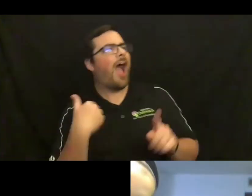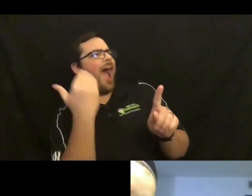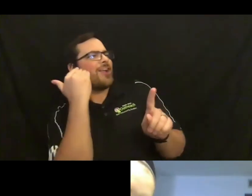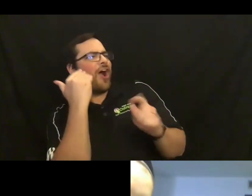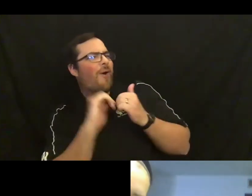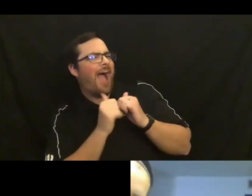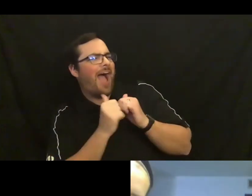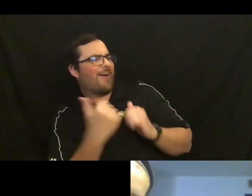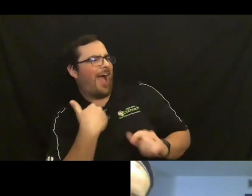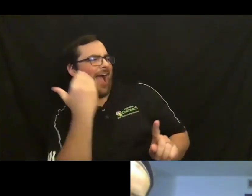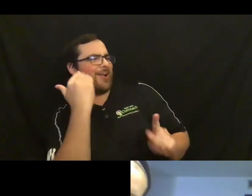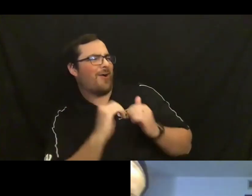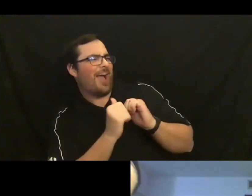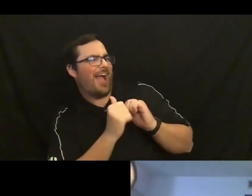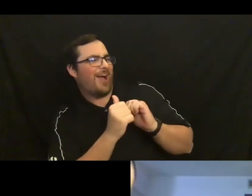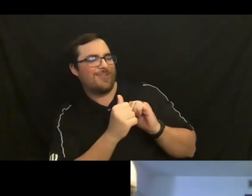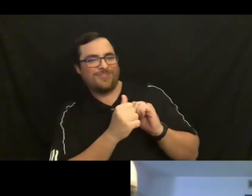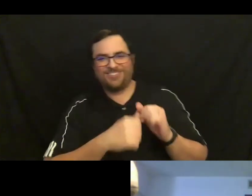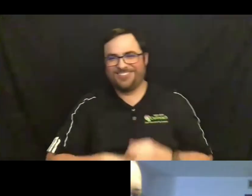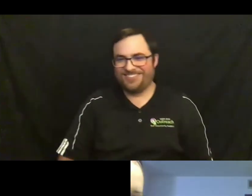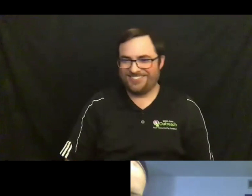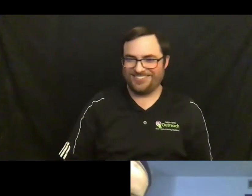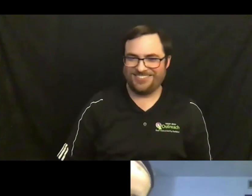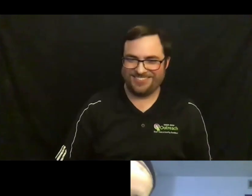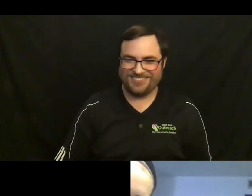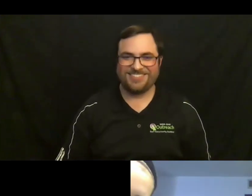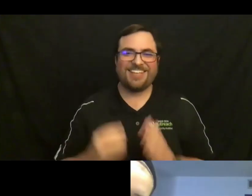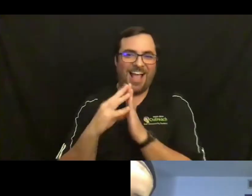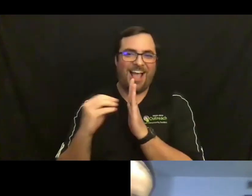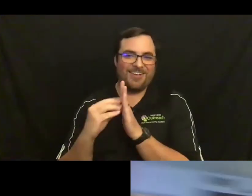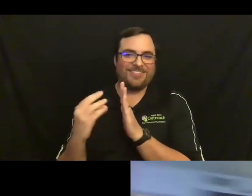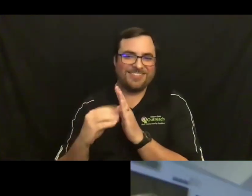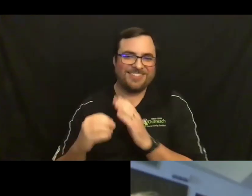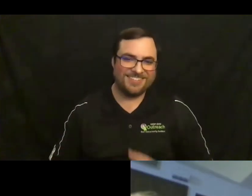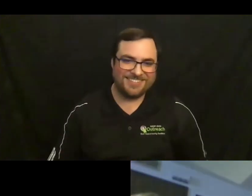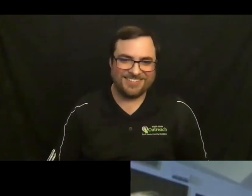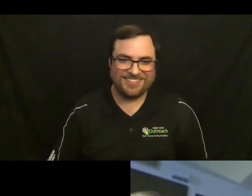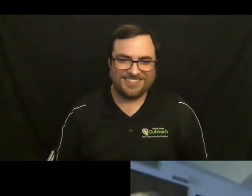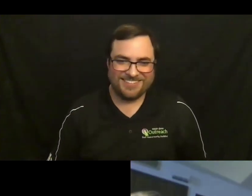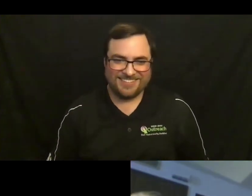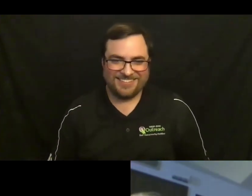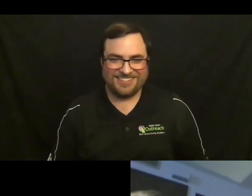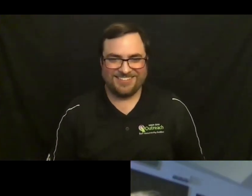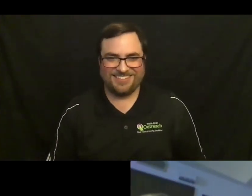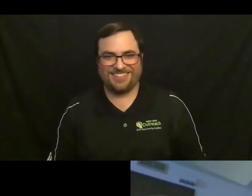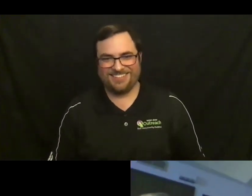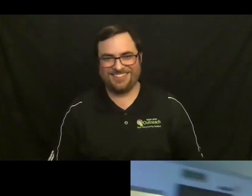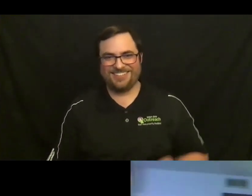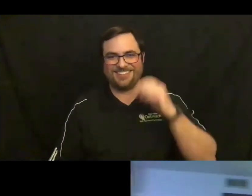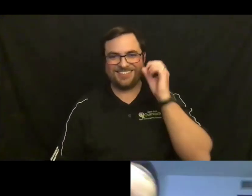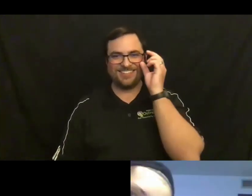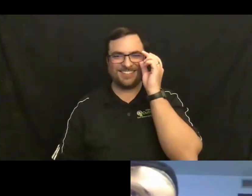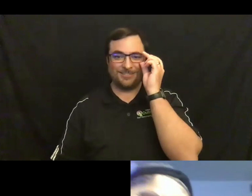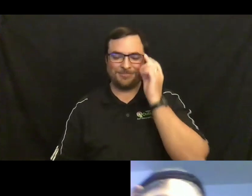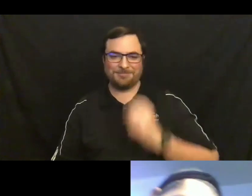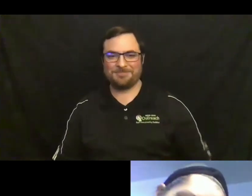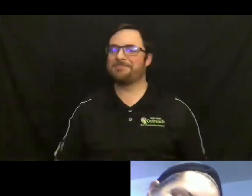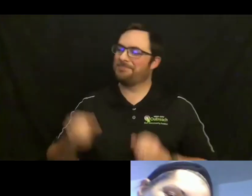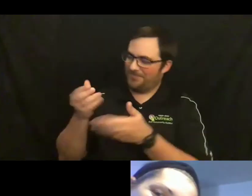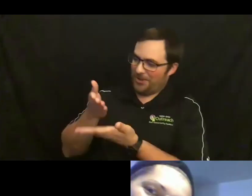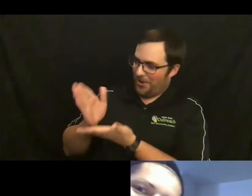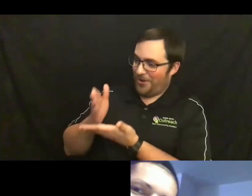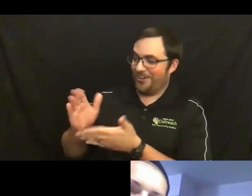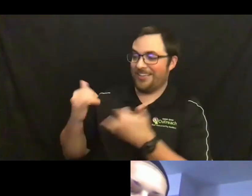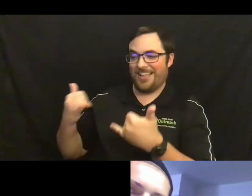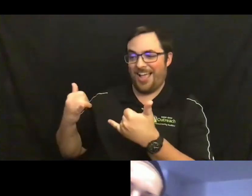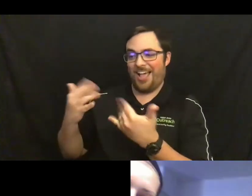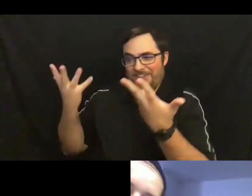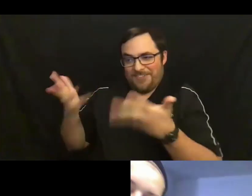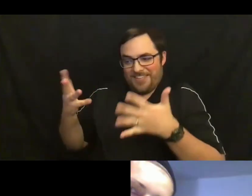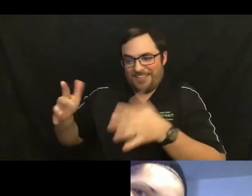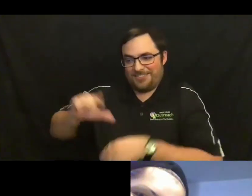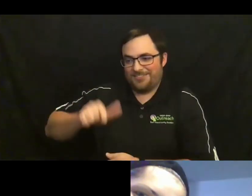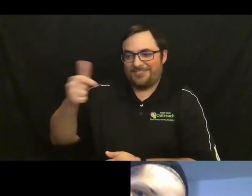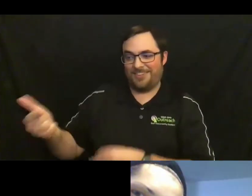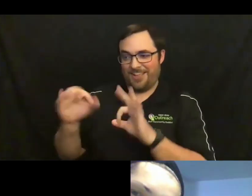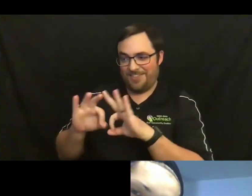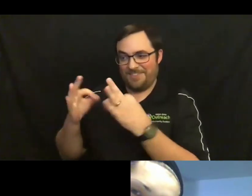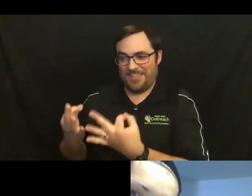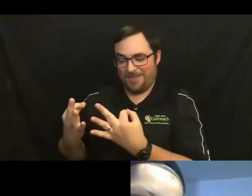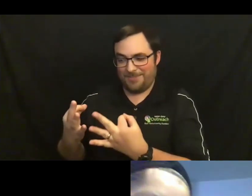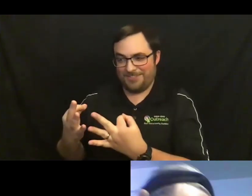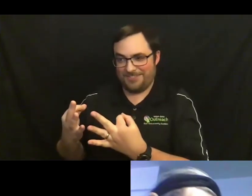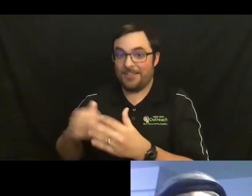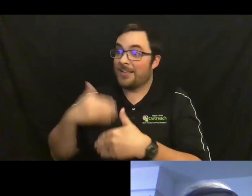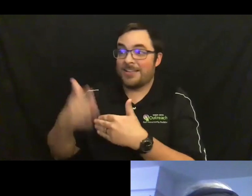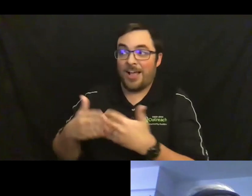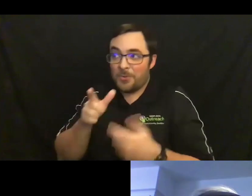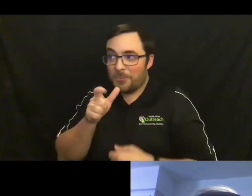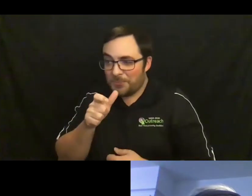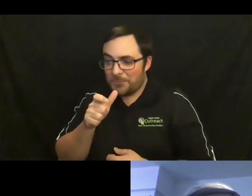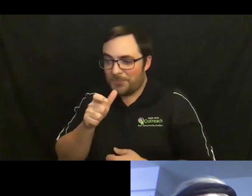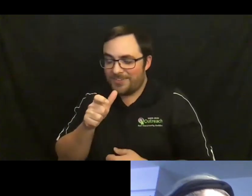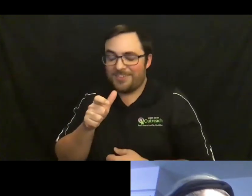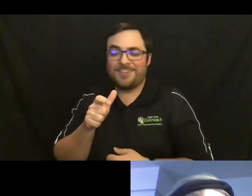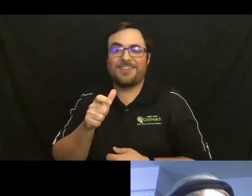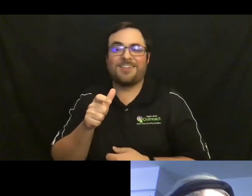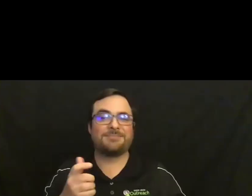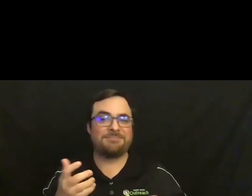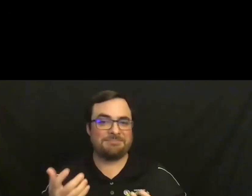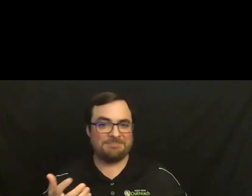Gavin: That's my sister right there. Jen: Alright. We're gonna go on to the next person.